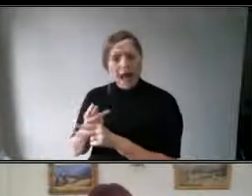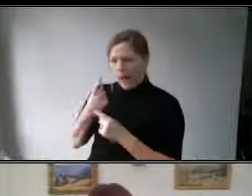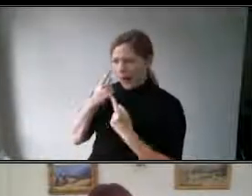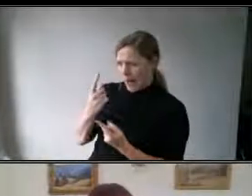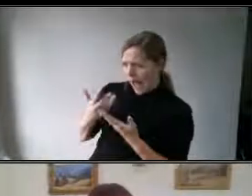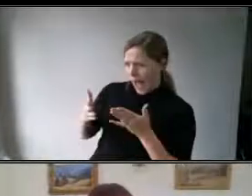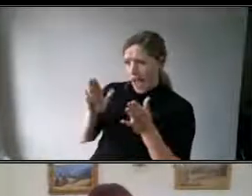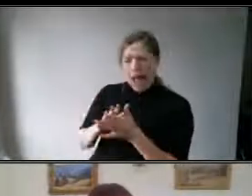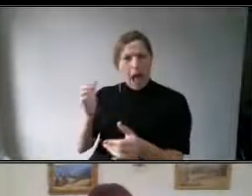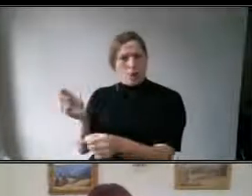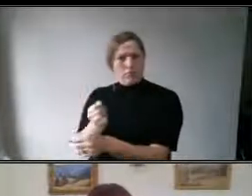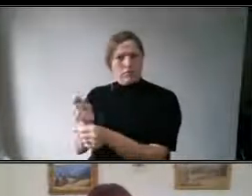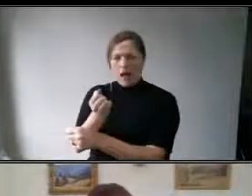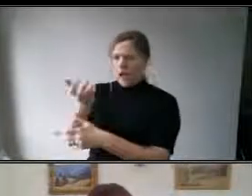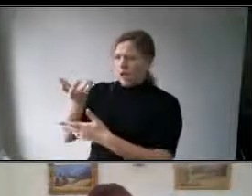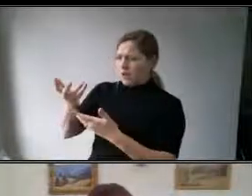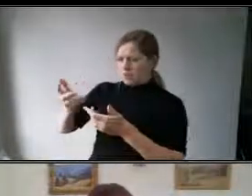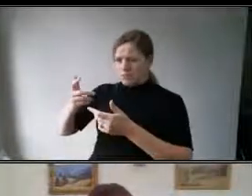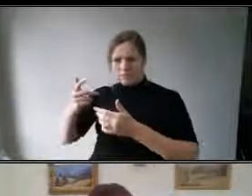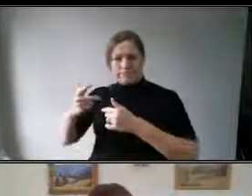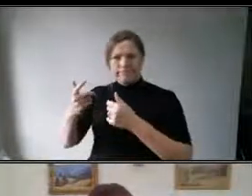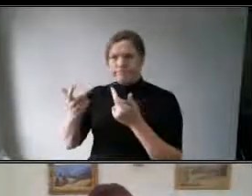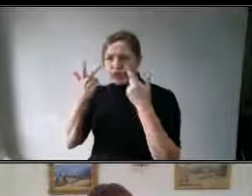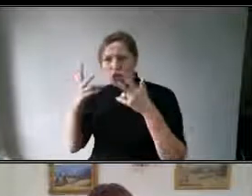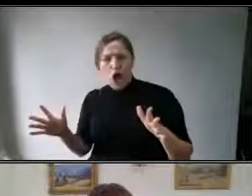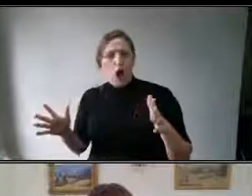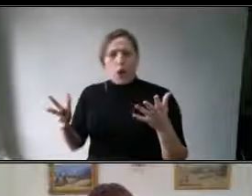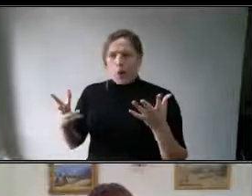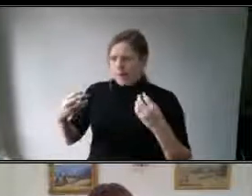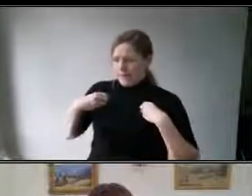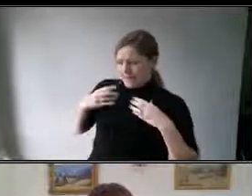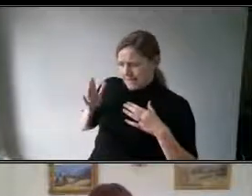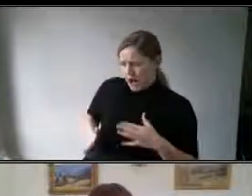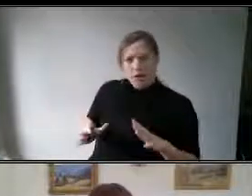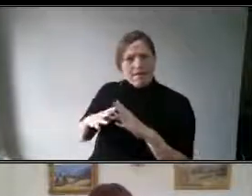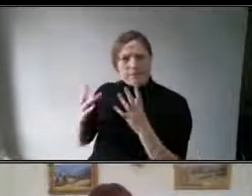and what the business of it is and then at the end he presented to everybody about um